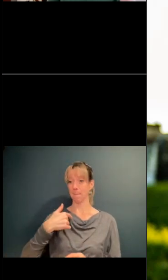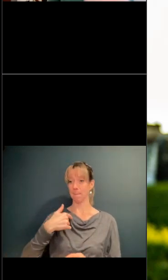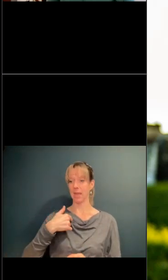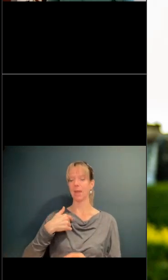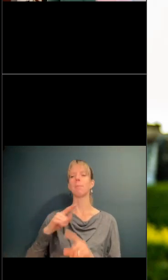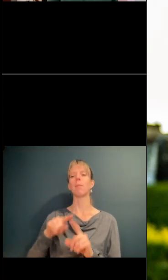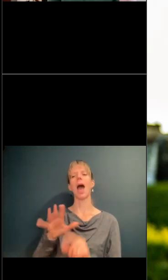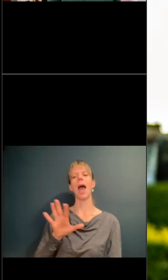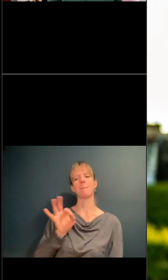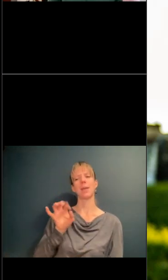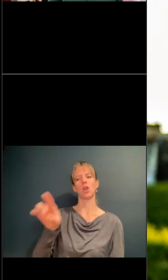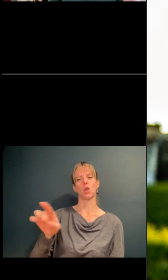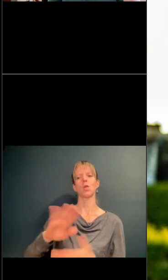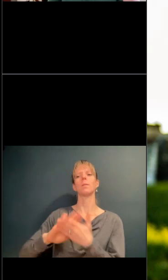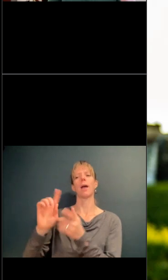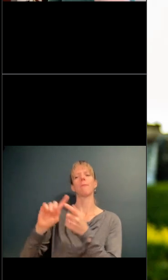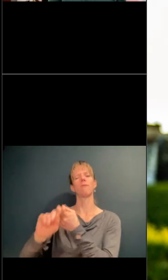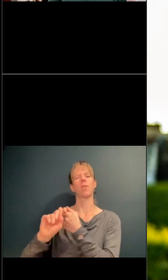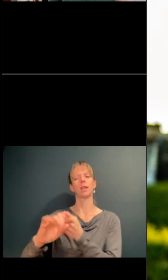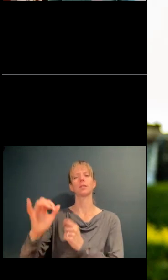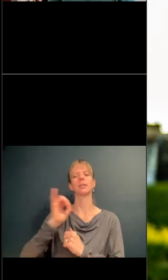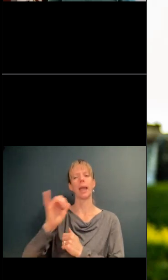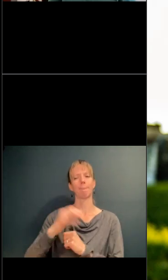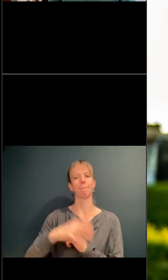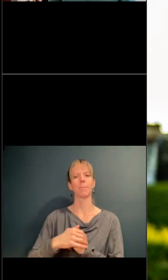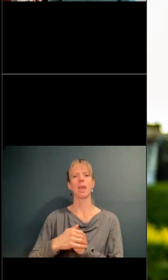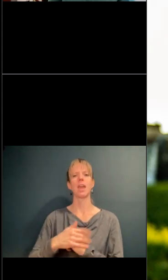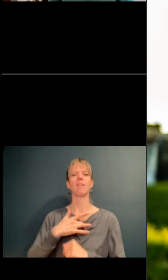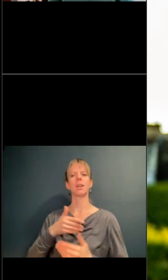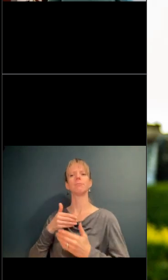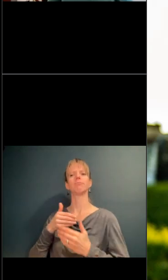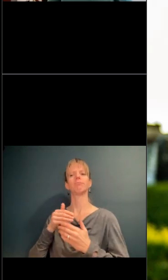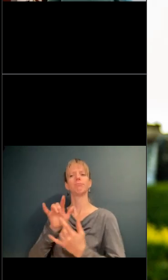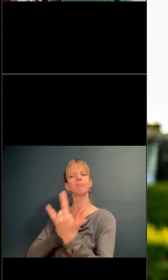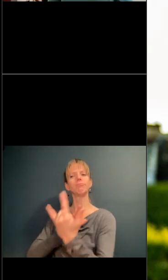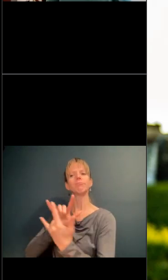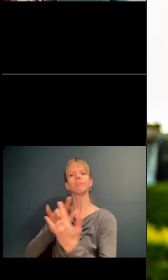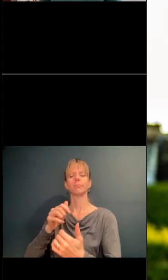reciprocity and by mutual affection. You think about friendships and how